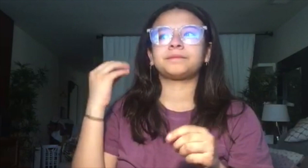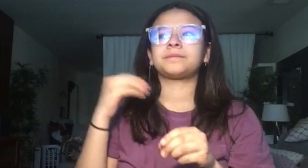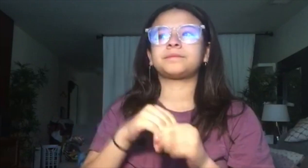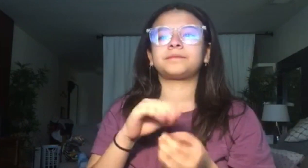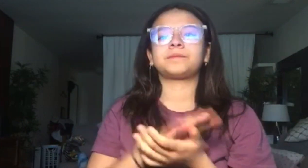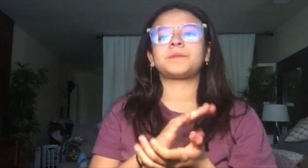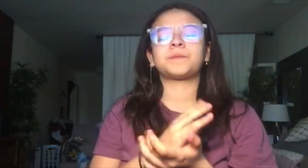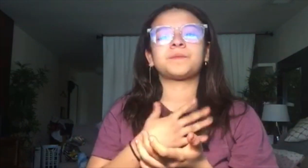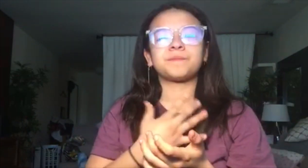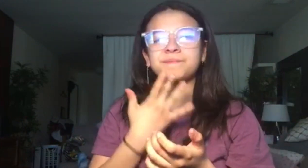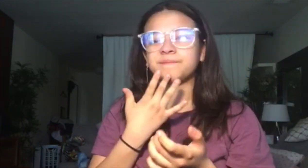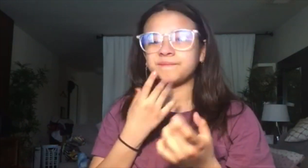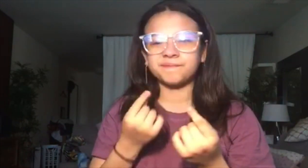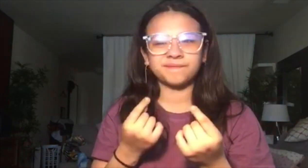My favorite memory for school.